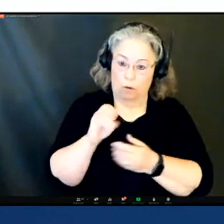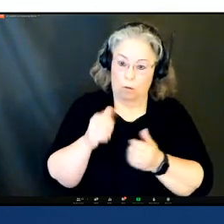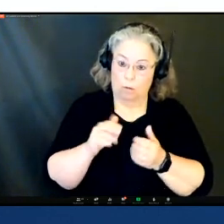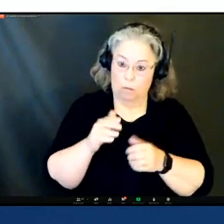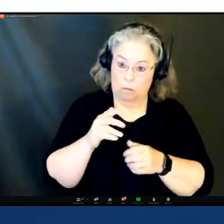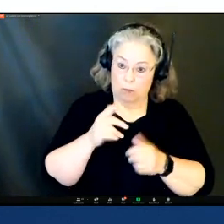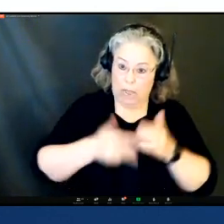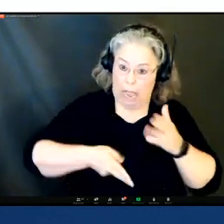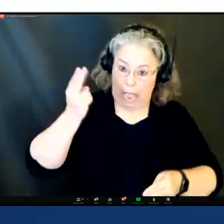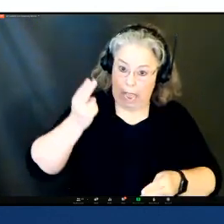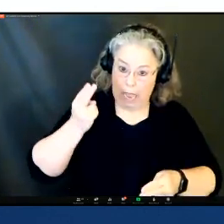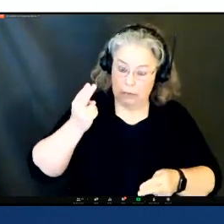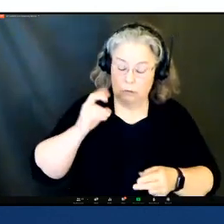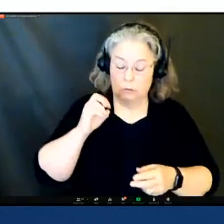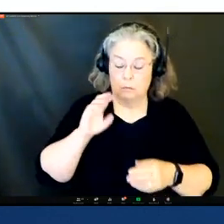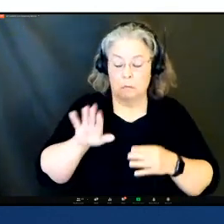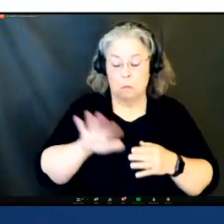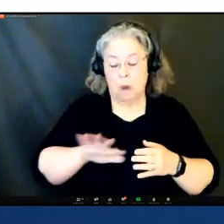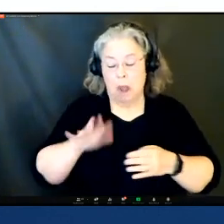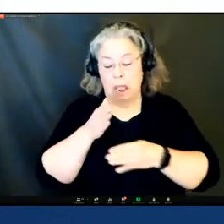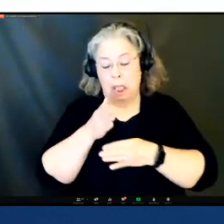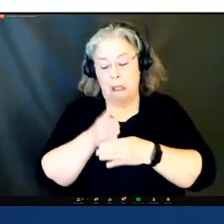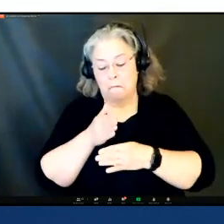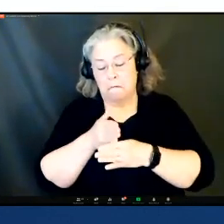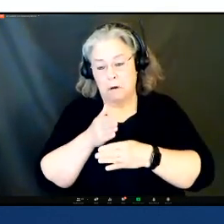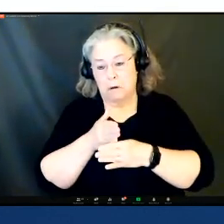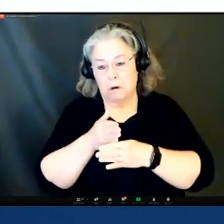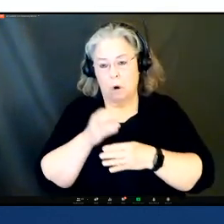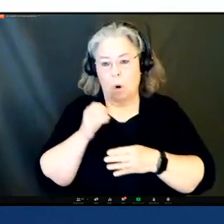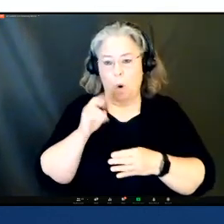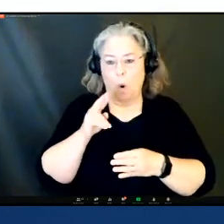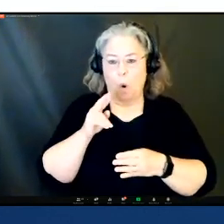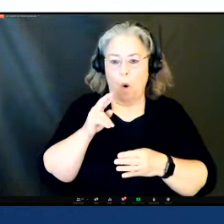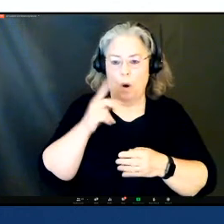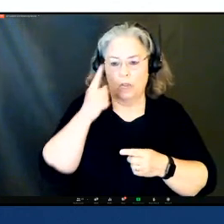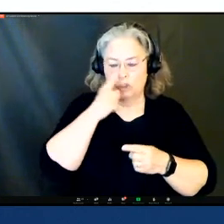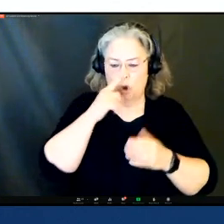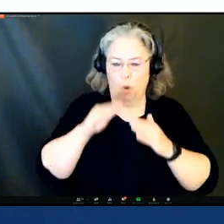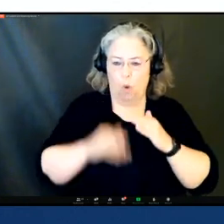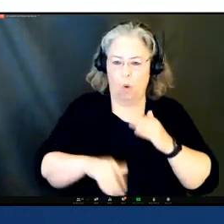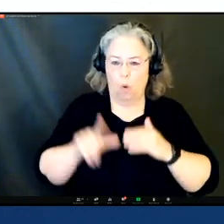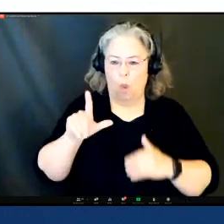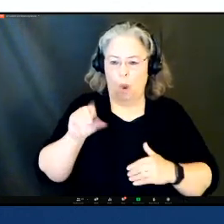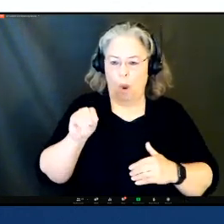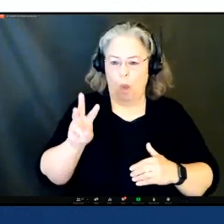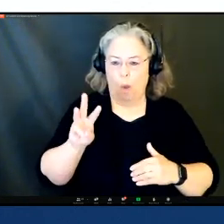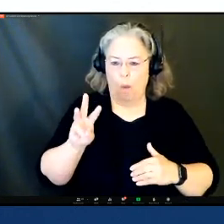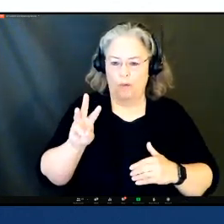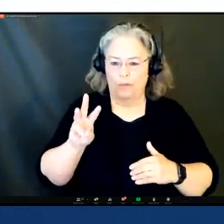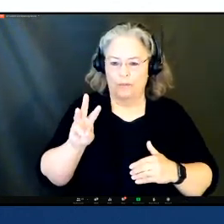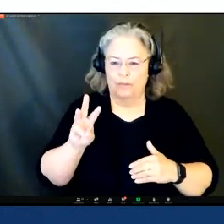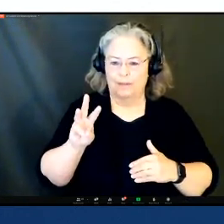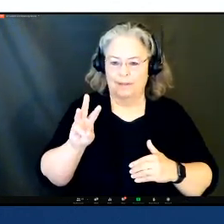About average or among the lowest, the polling is now open.